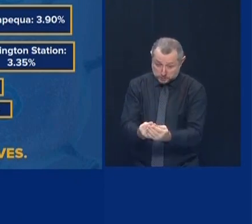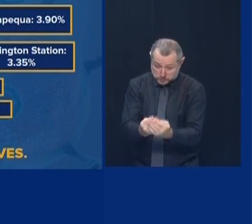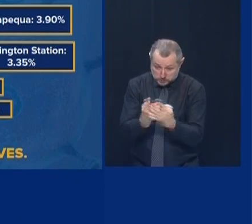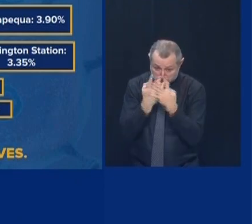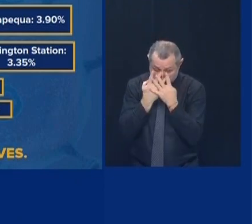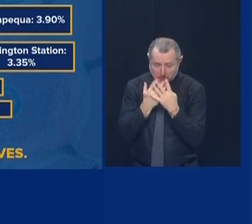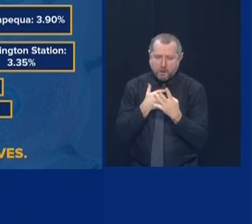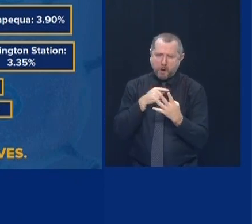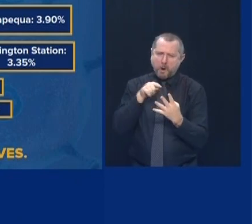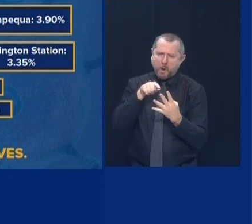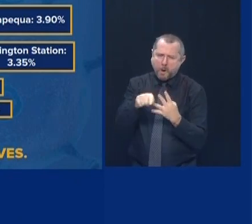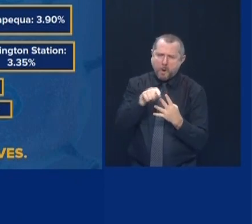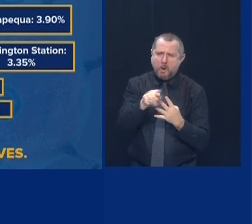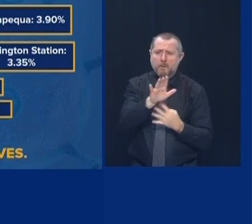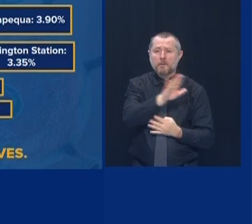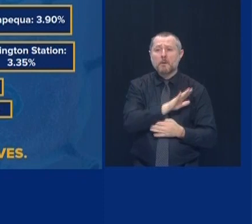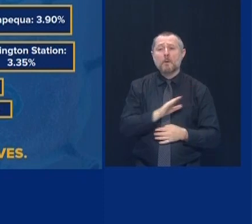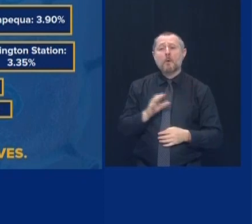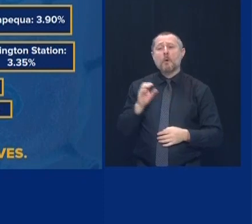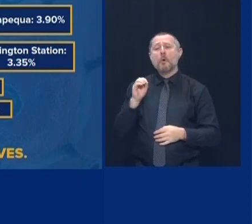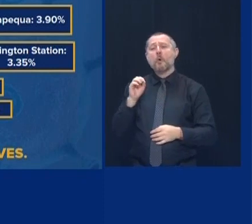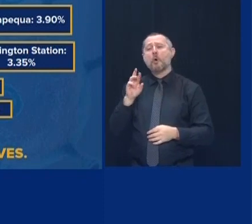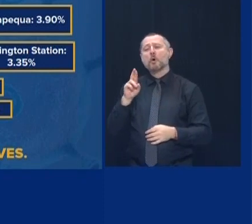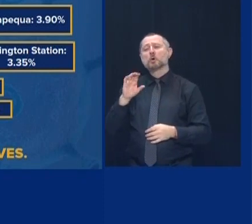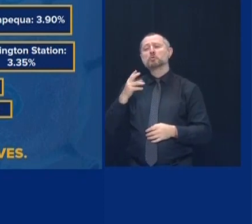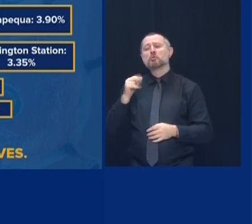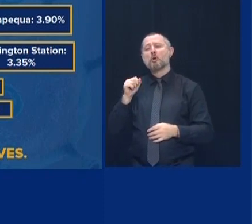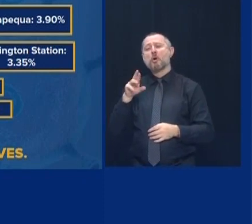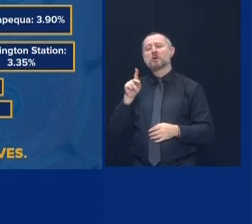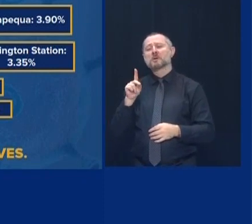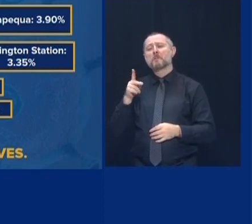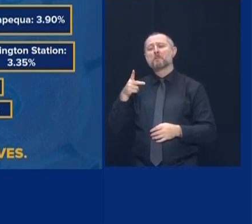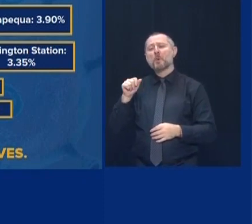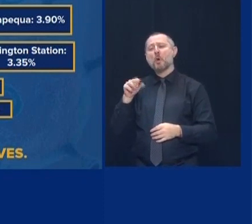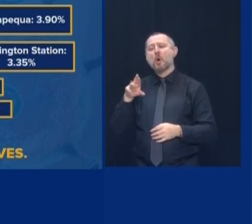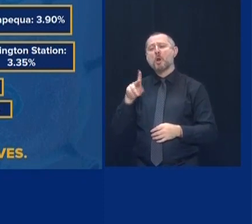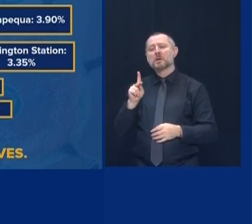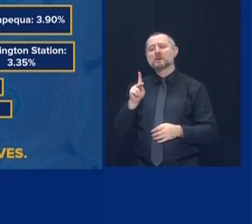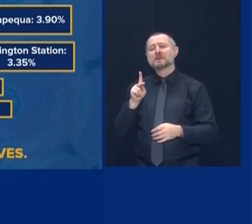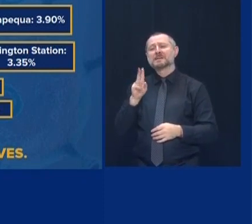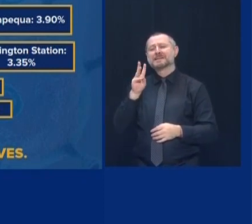YOU SEE ALL ACROSS THE STATE THE VARIANCE.çó